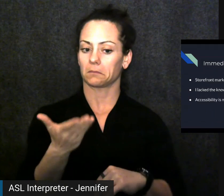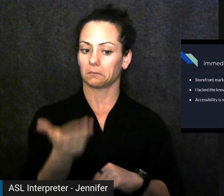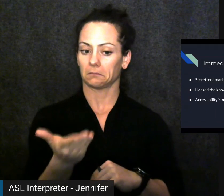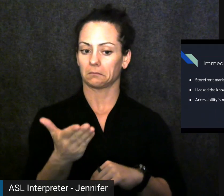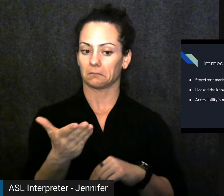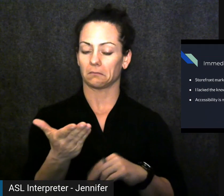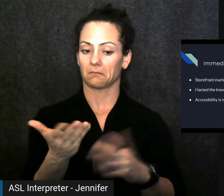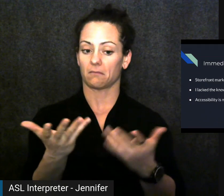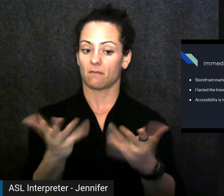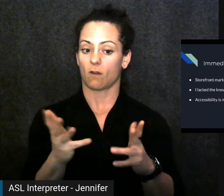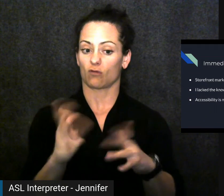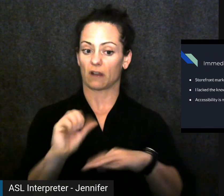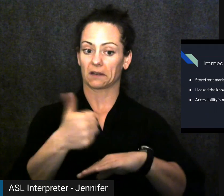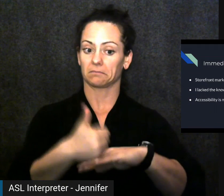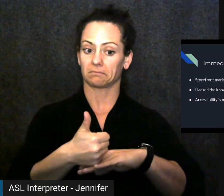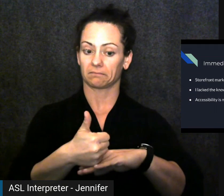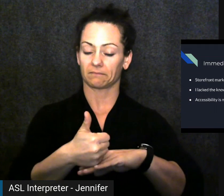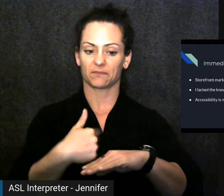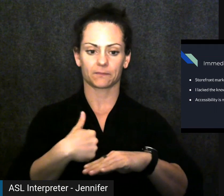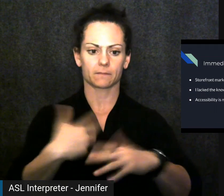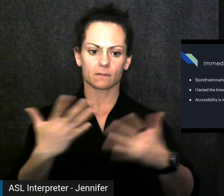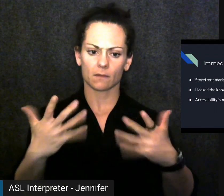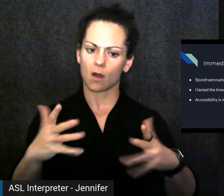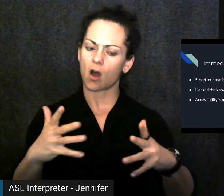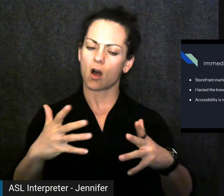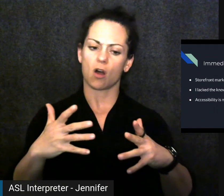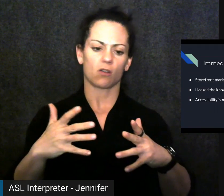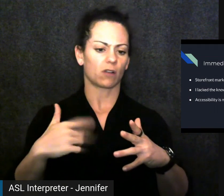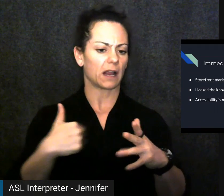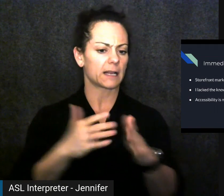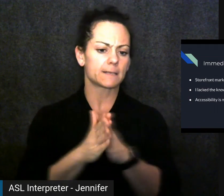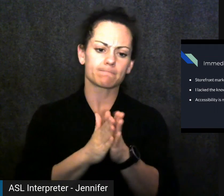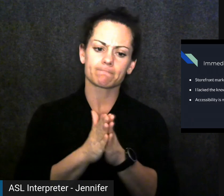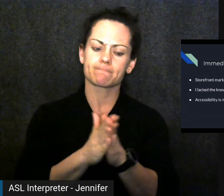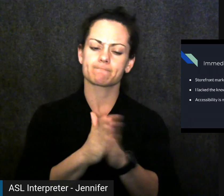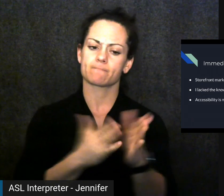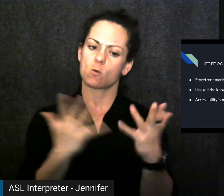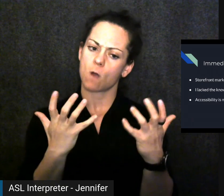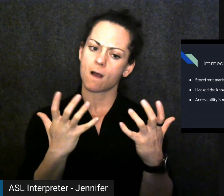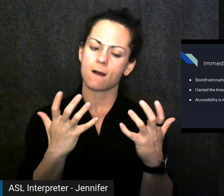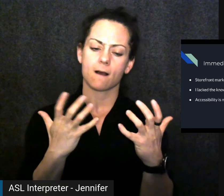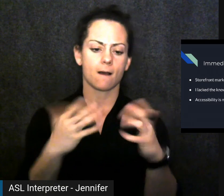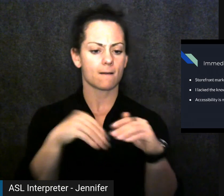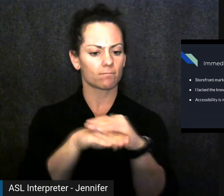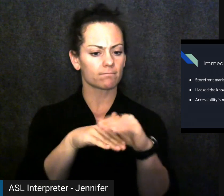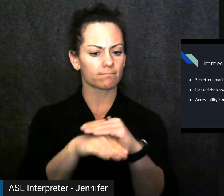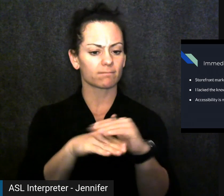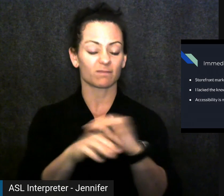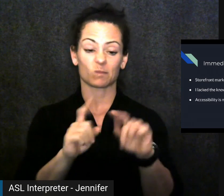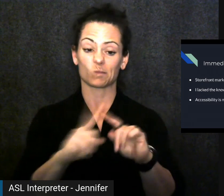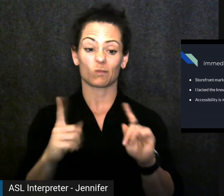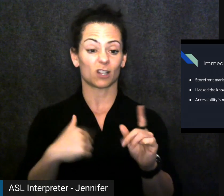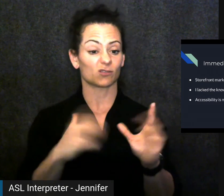I had always had a passion about accessibility, but I had never had any certifications any training,